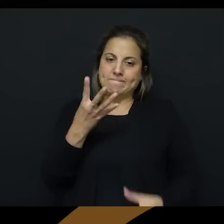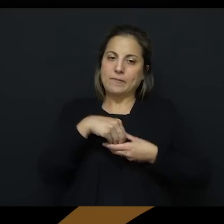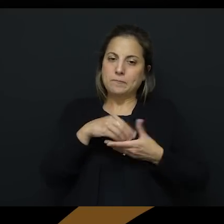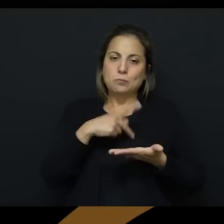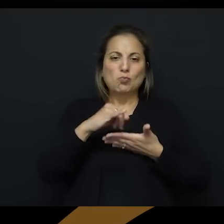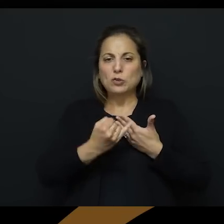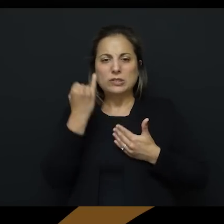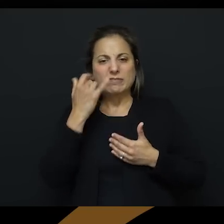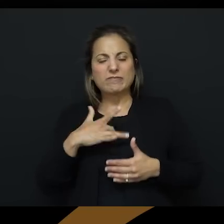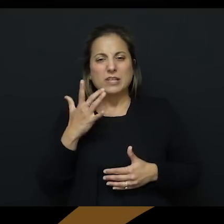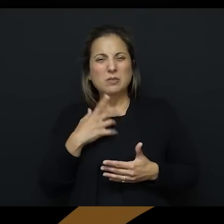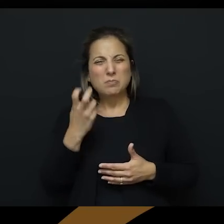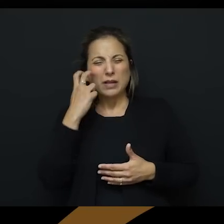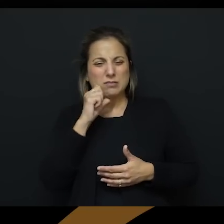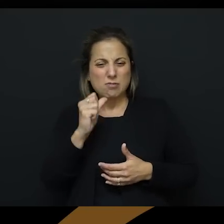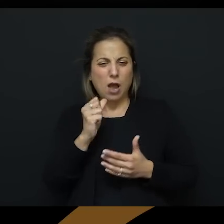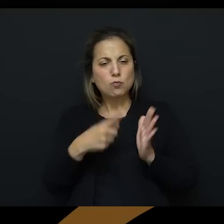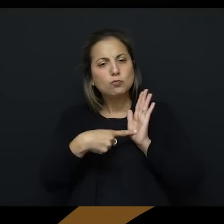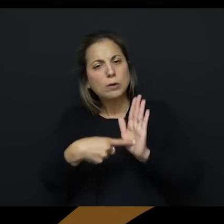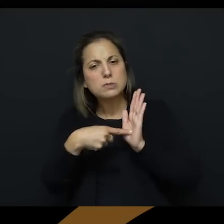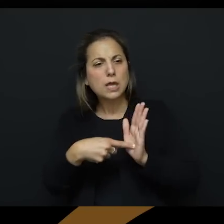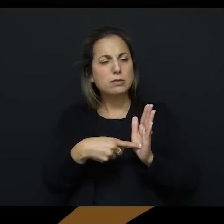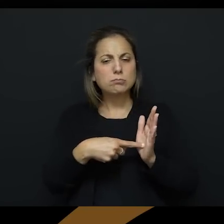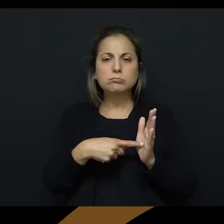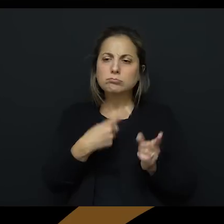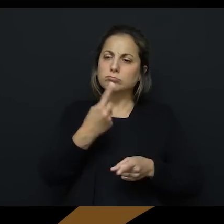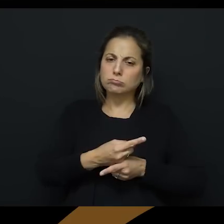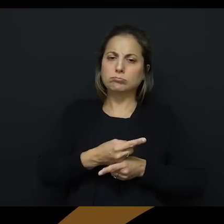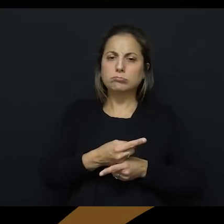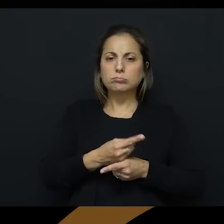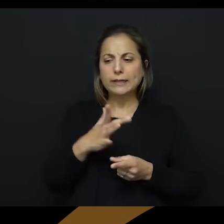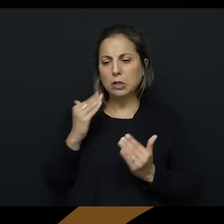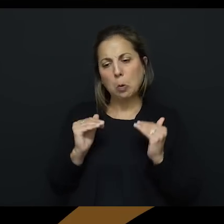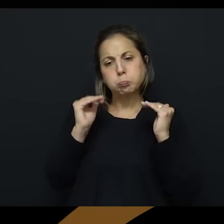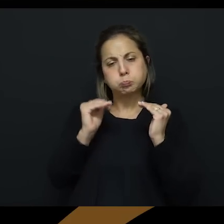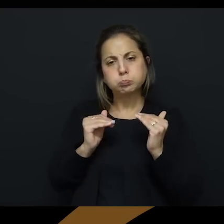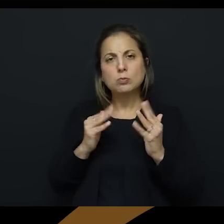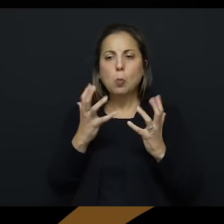blindness is represented well or respected. I want to make sure I build our community up.